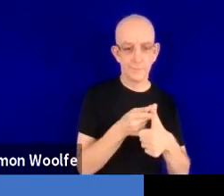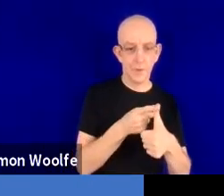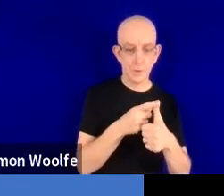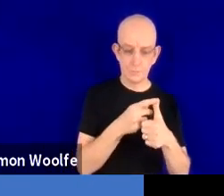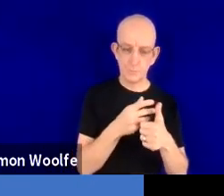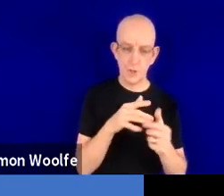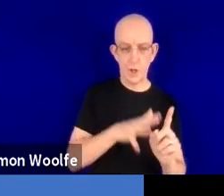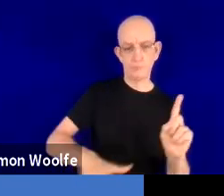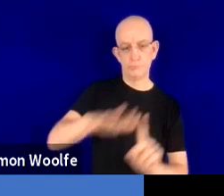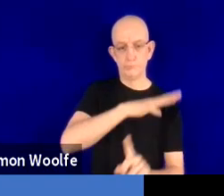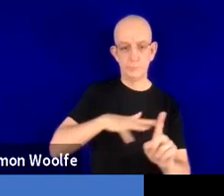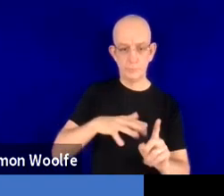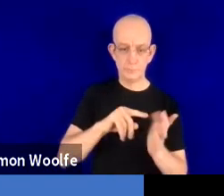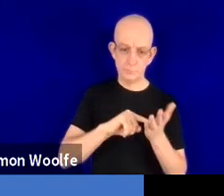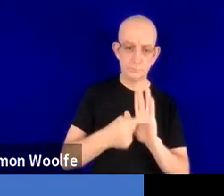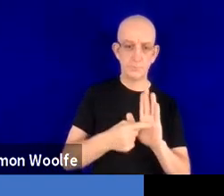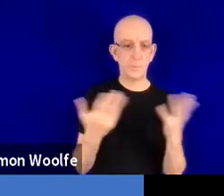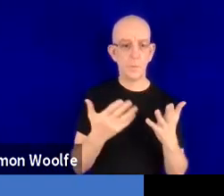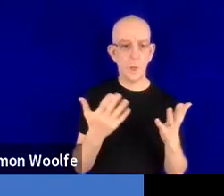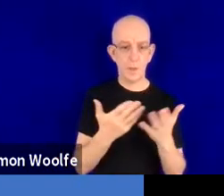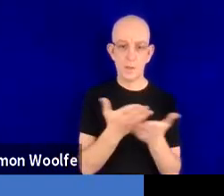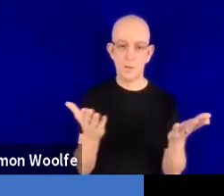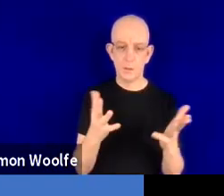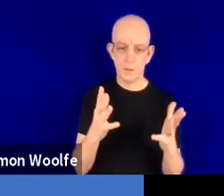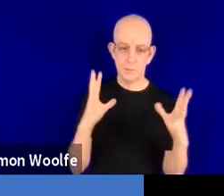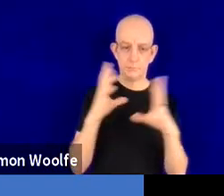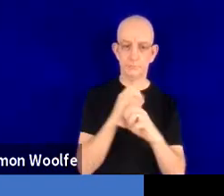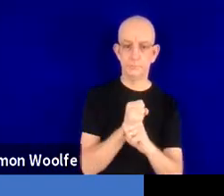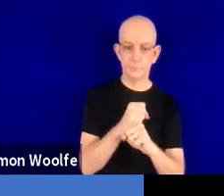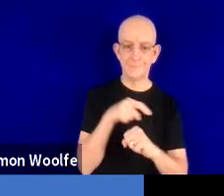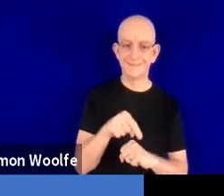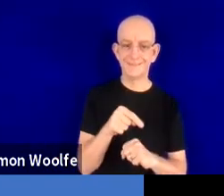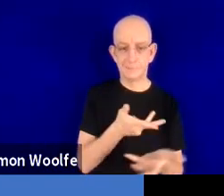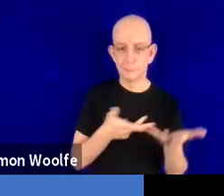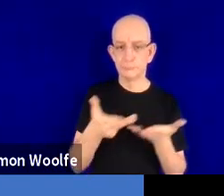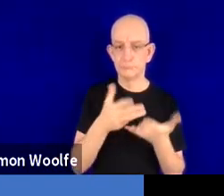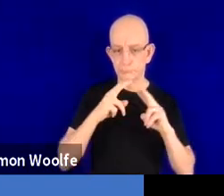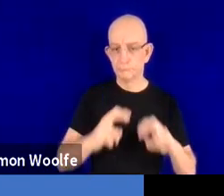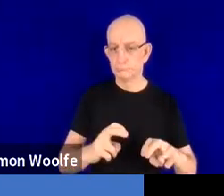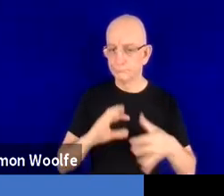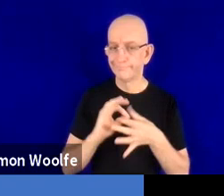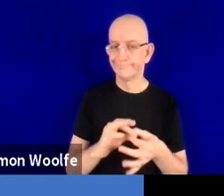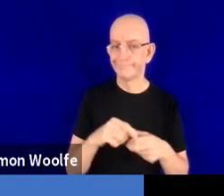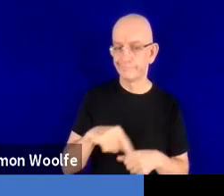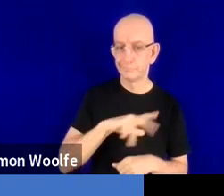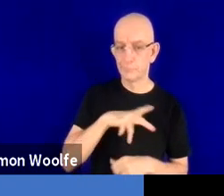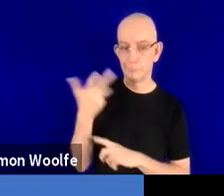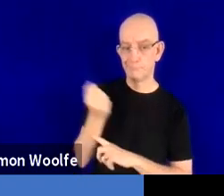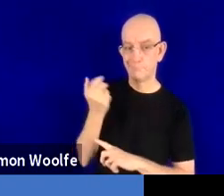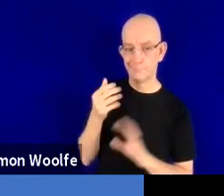Having strong systems in place meant that countries were better, in better position to provide support